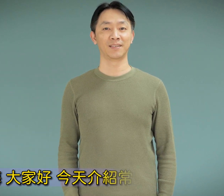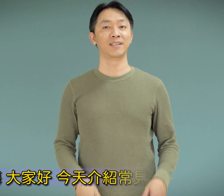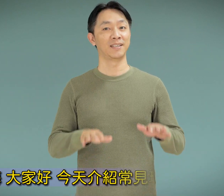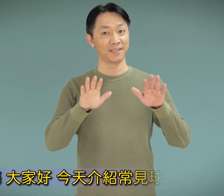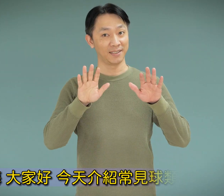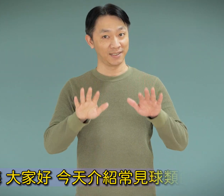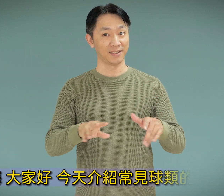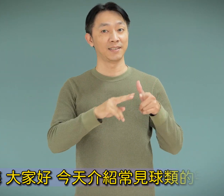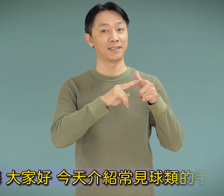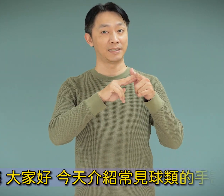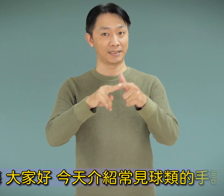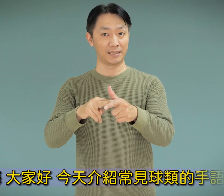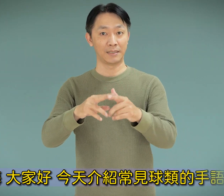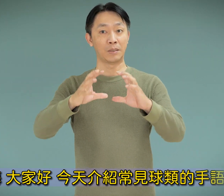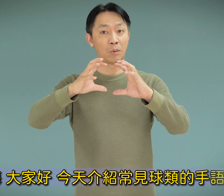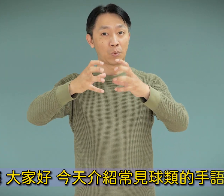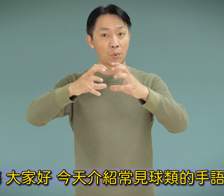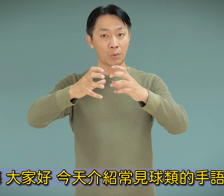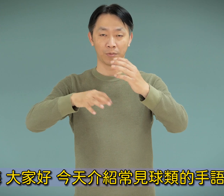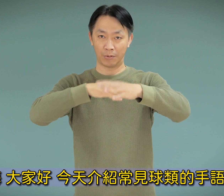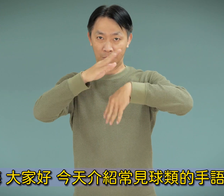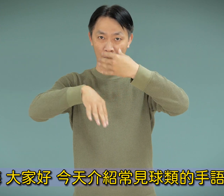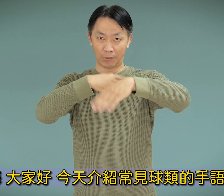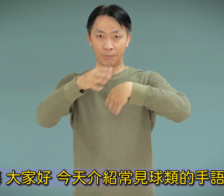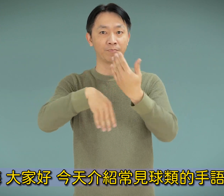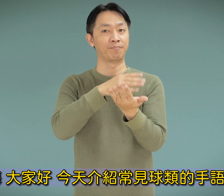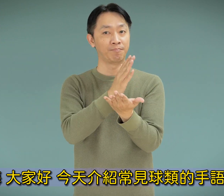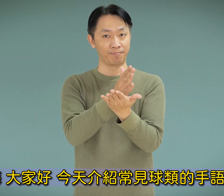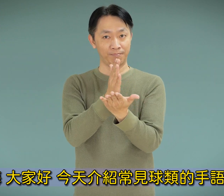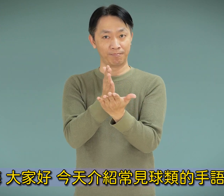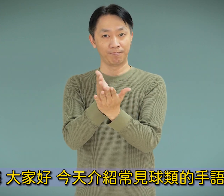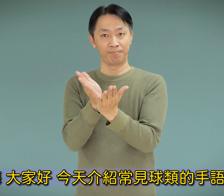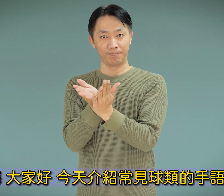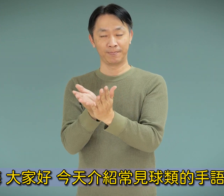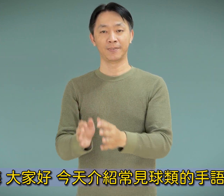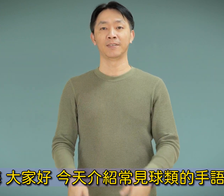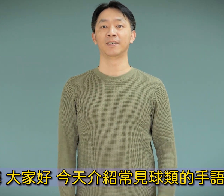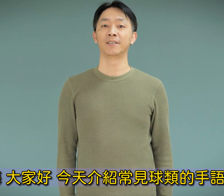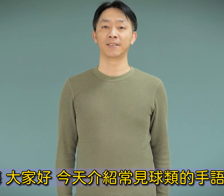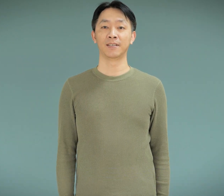today I'll introduce some TSL signs for sports